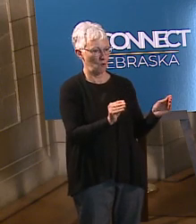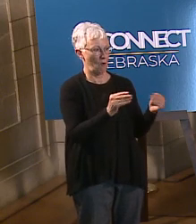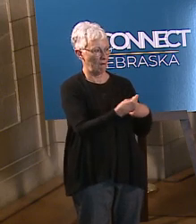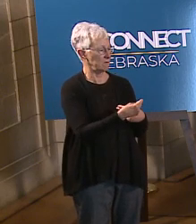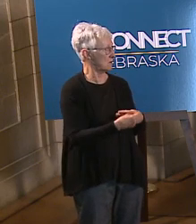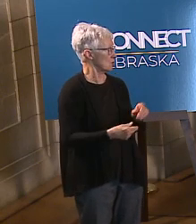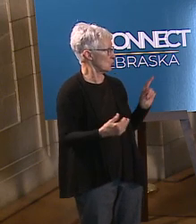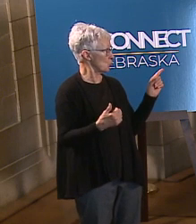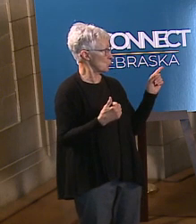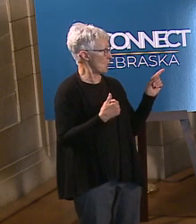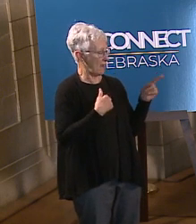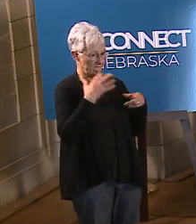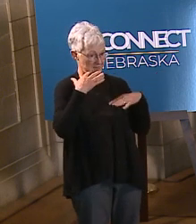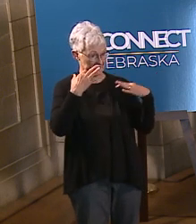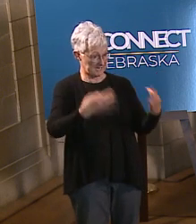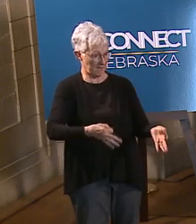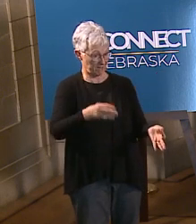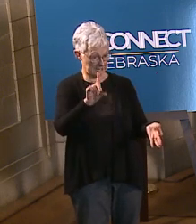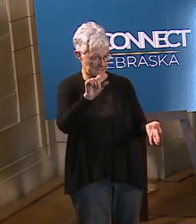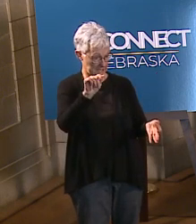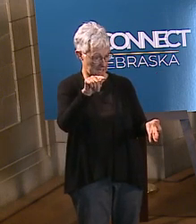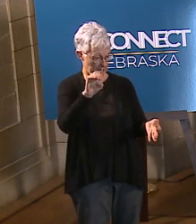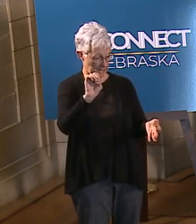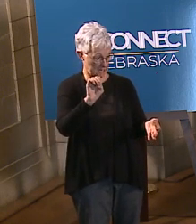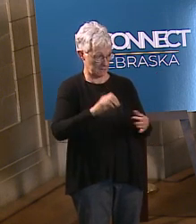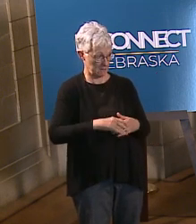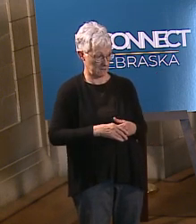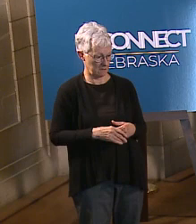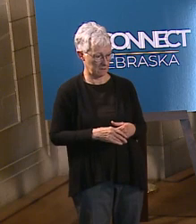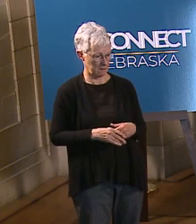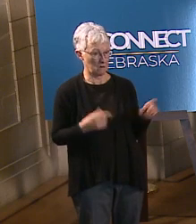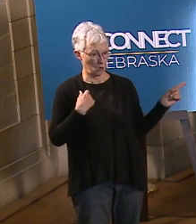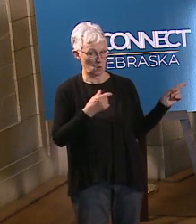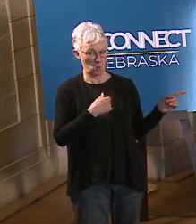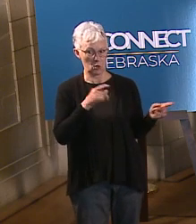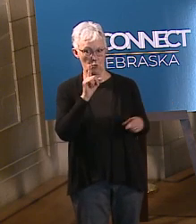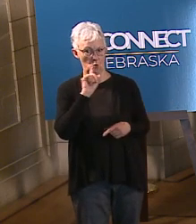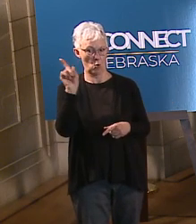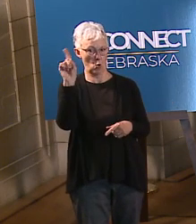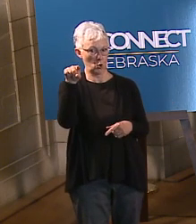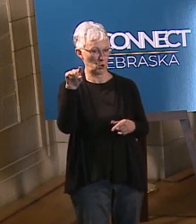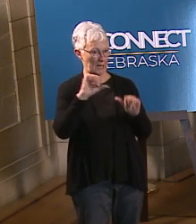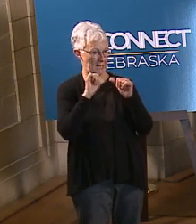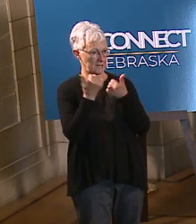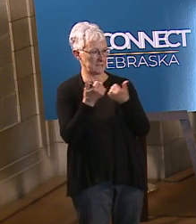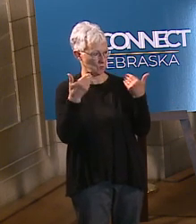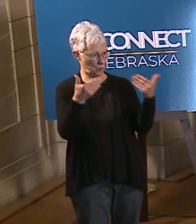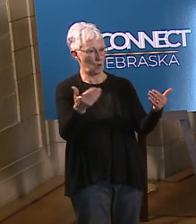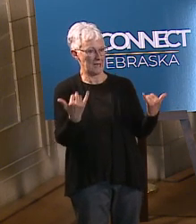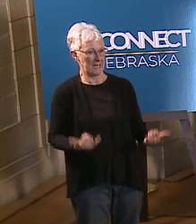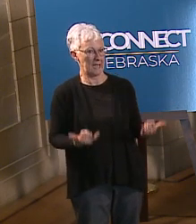BUT NOW WE ARE ASKING ALL OF OUR STATE TEAMMATES TO COME BACK TO